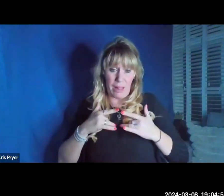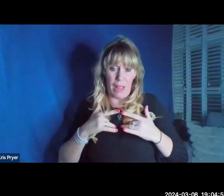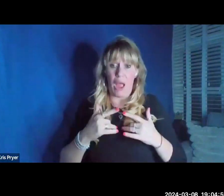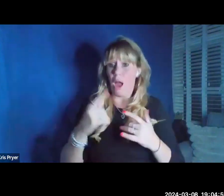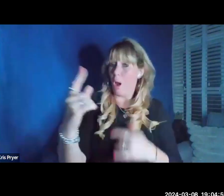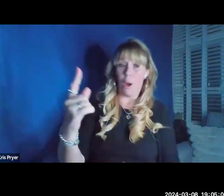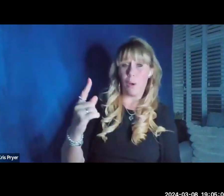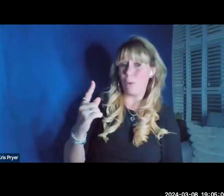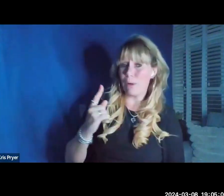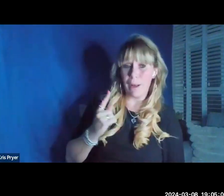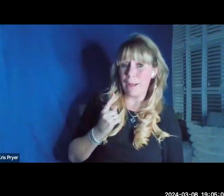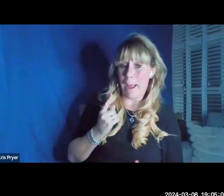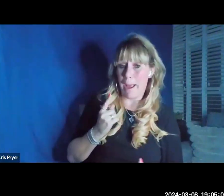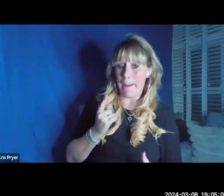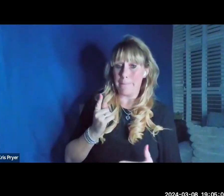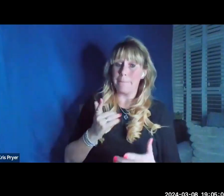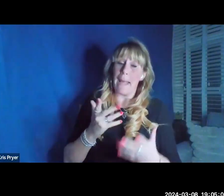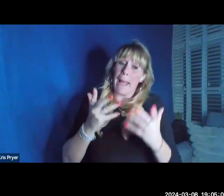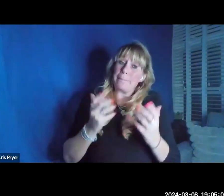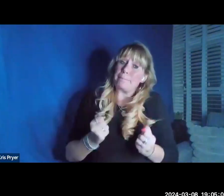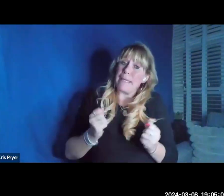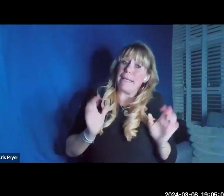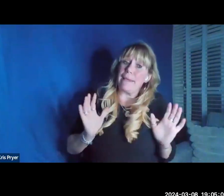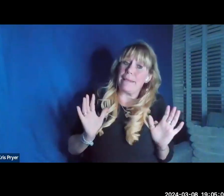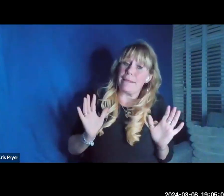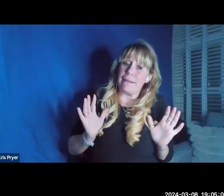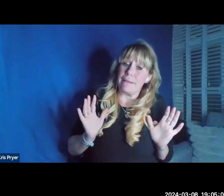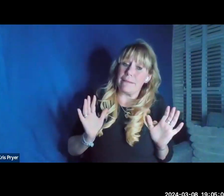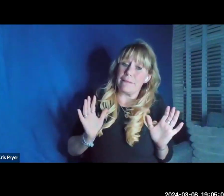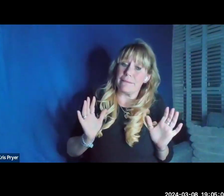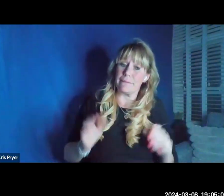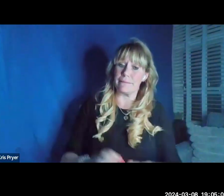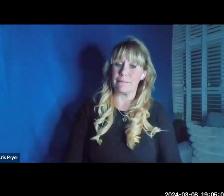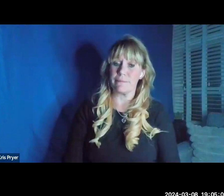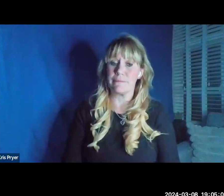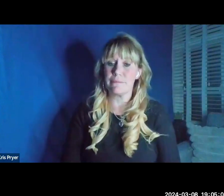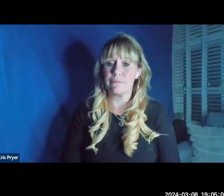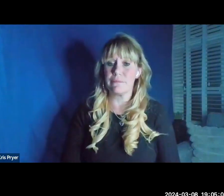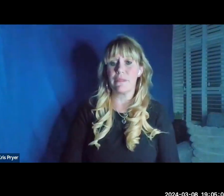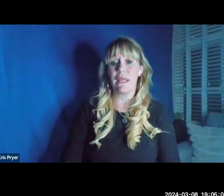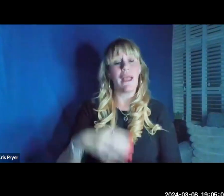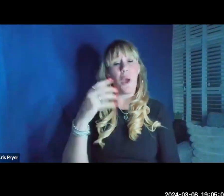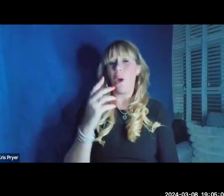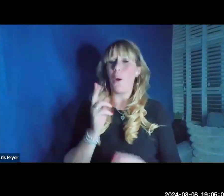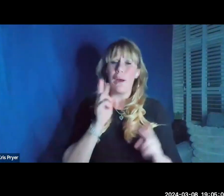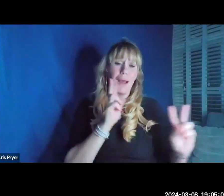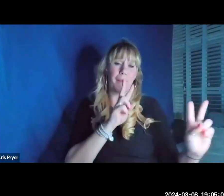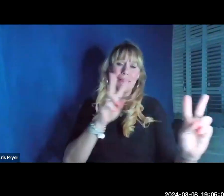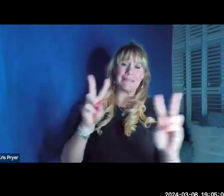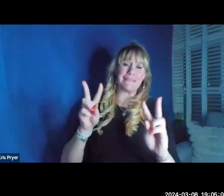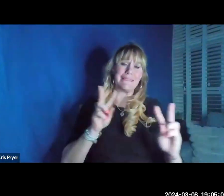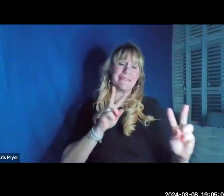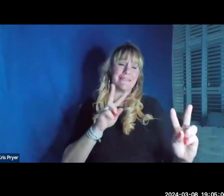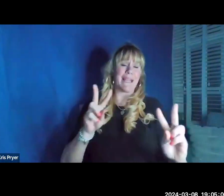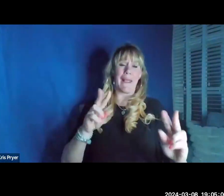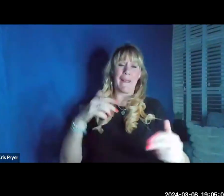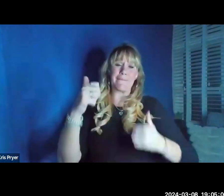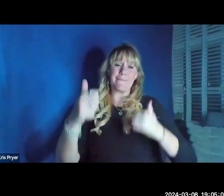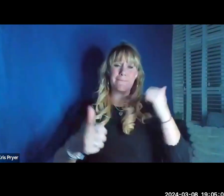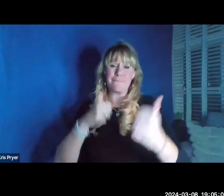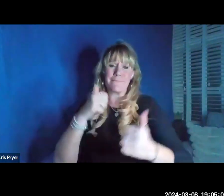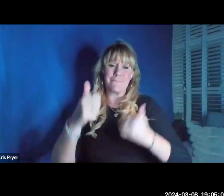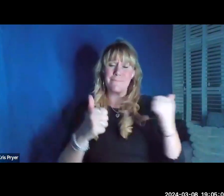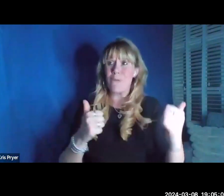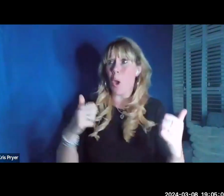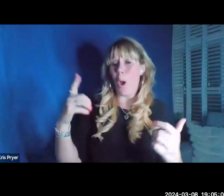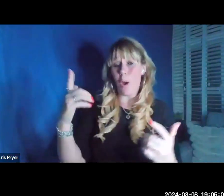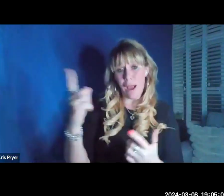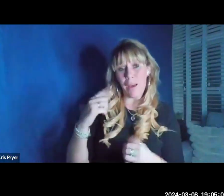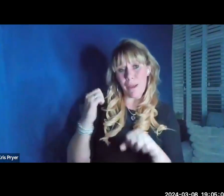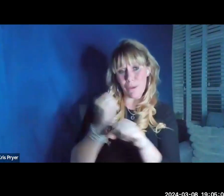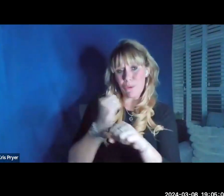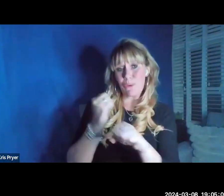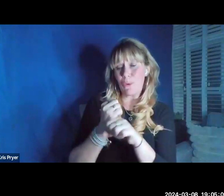Come and hear - come, see